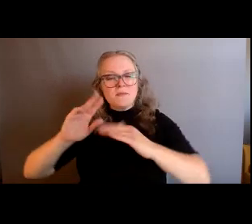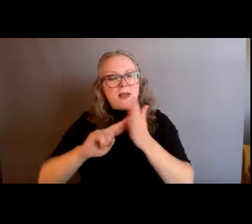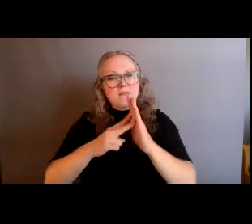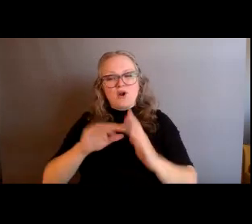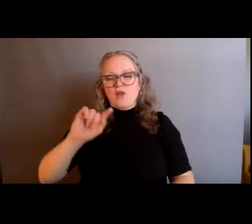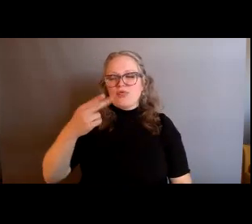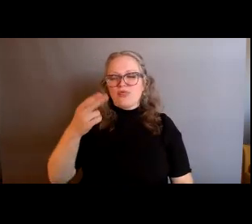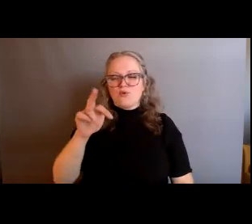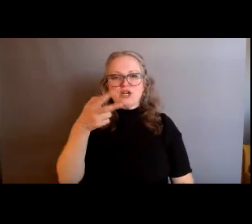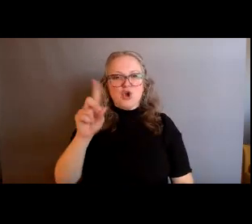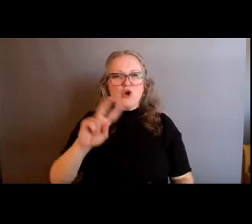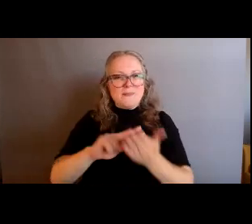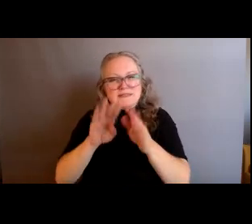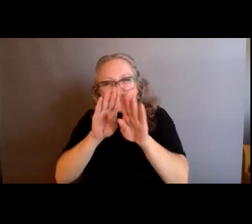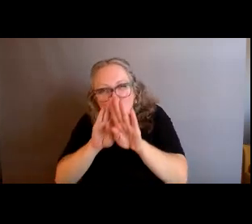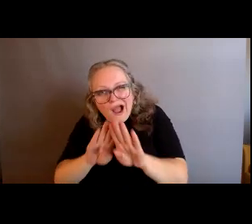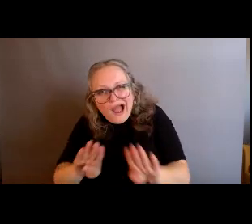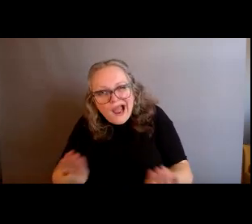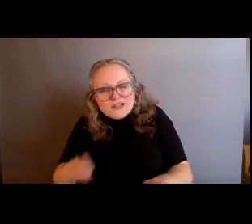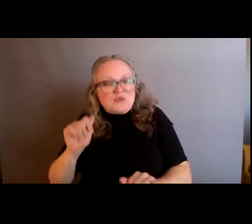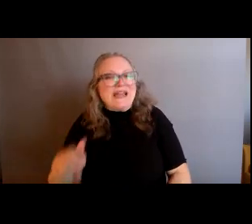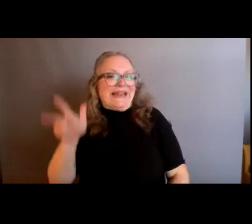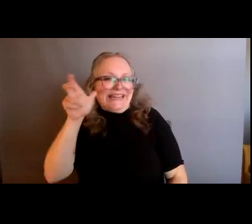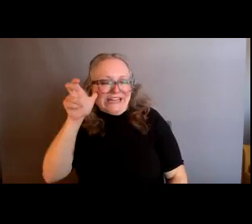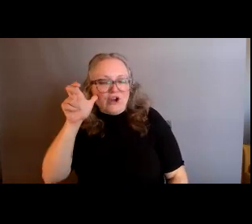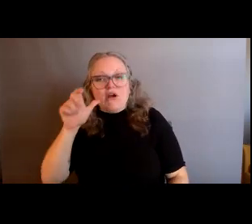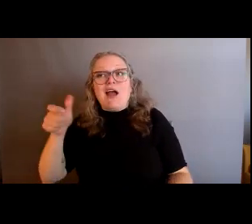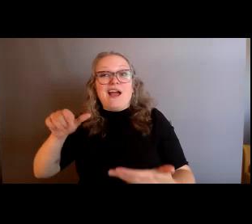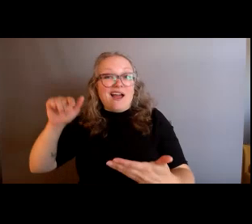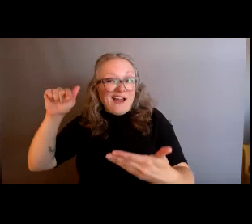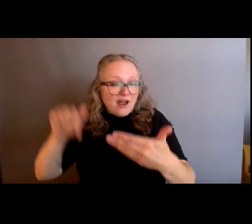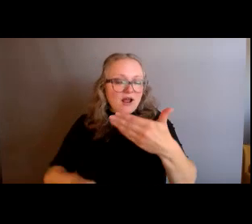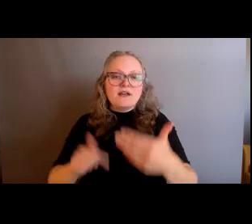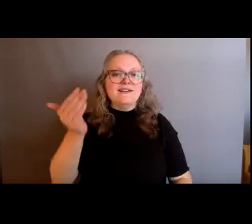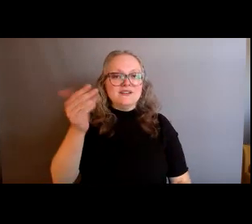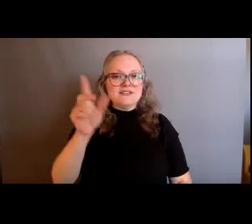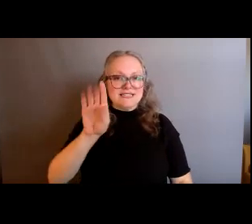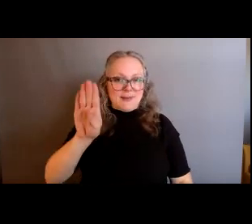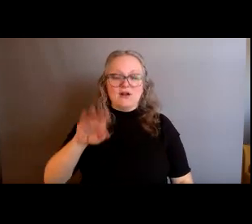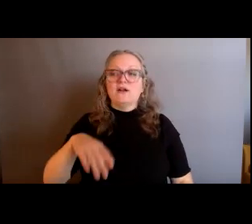So that's gonna be the threshold 15 decibel. I do that for the left ear. Same thing.